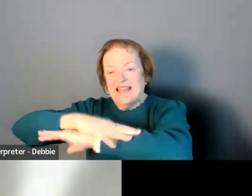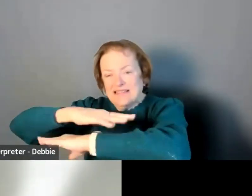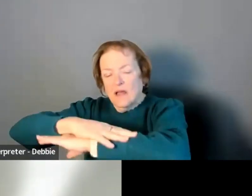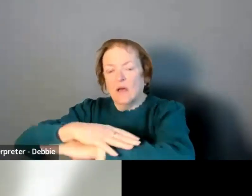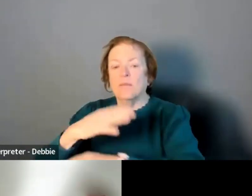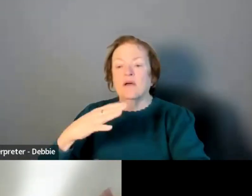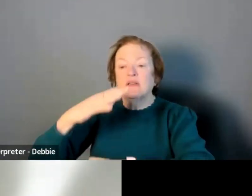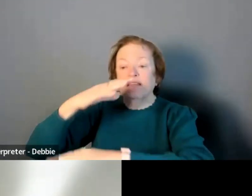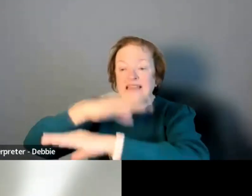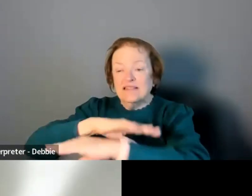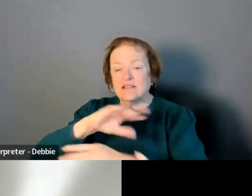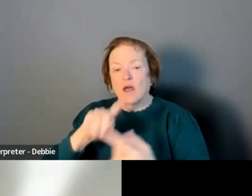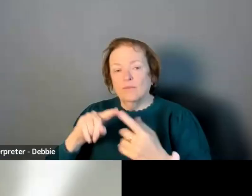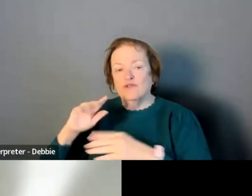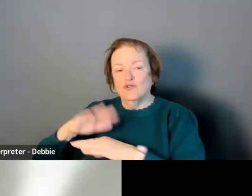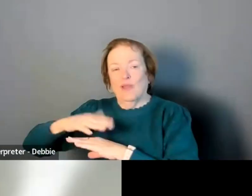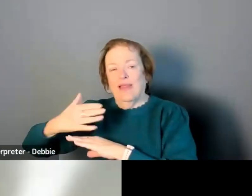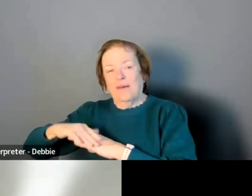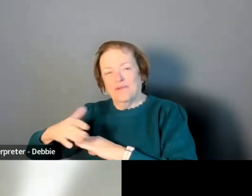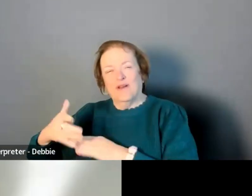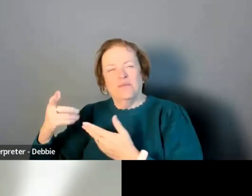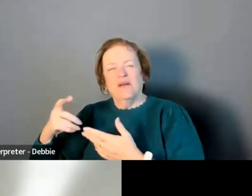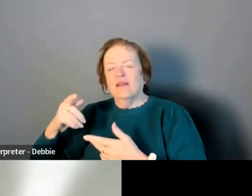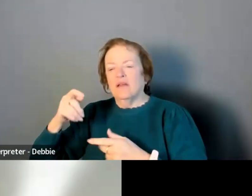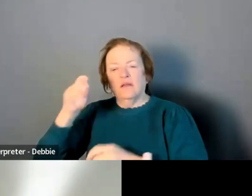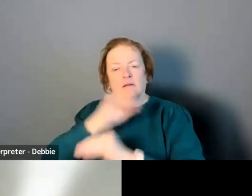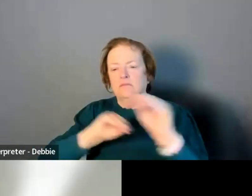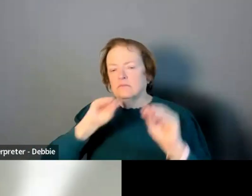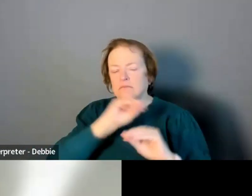Something's wrong, we send it in, and they sent it back, and the